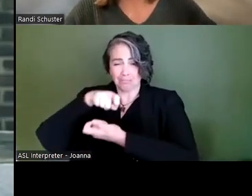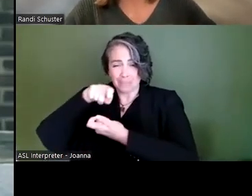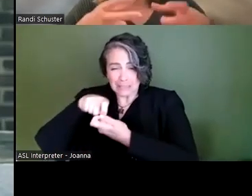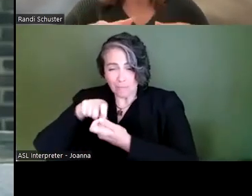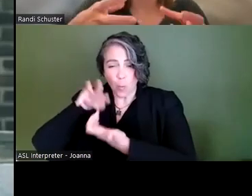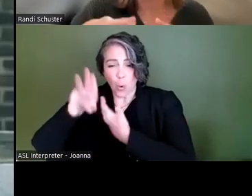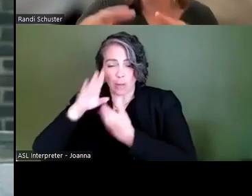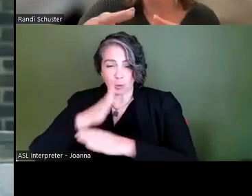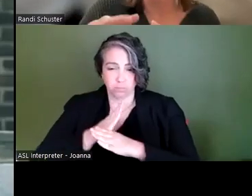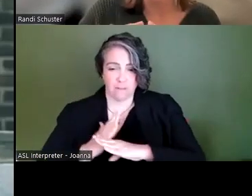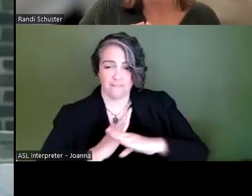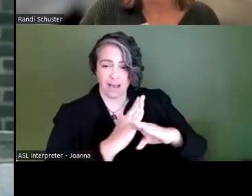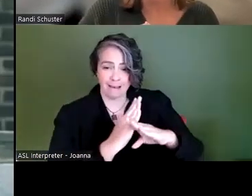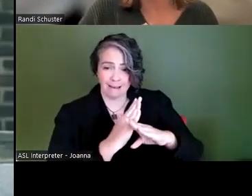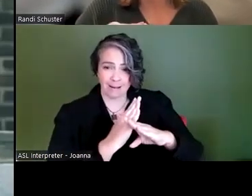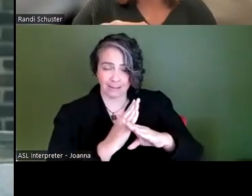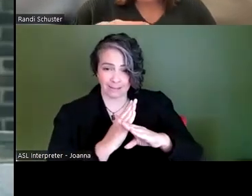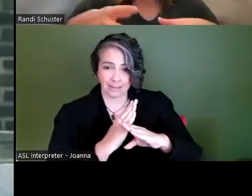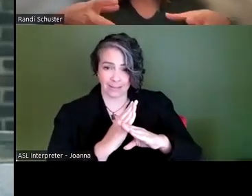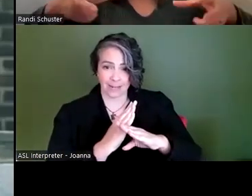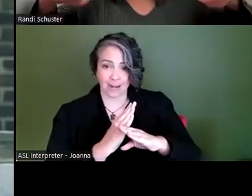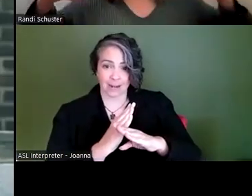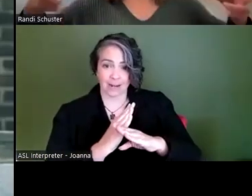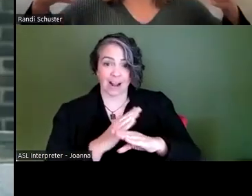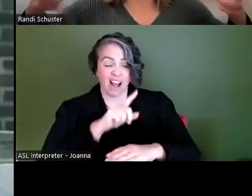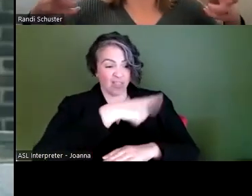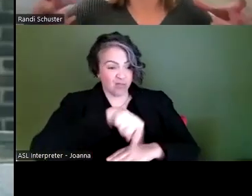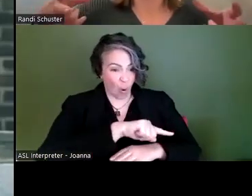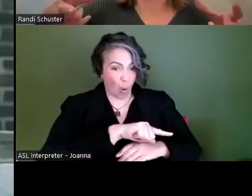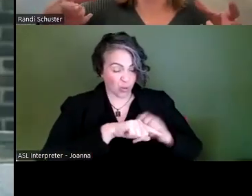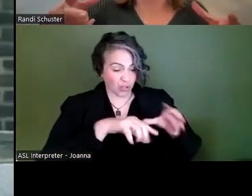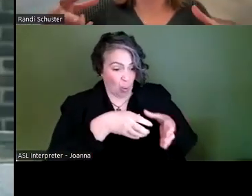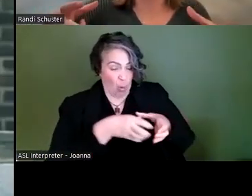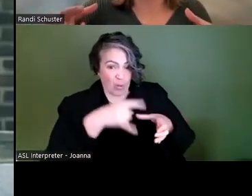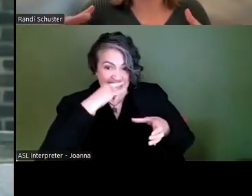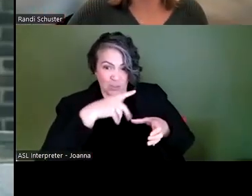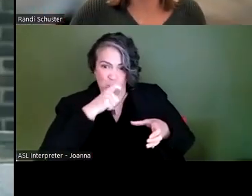were targeted by that intervention itself. But on the ring just right outside of those kids.